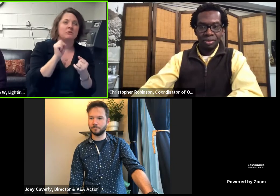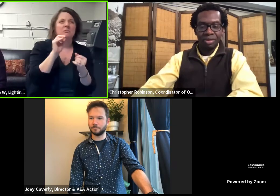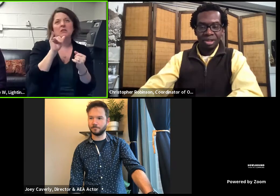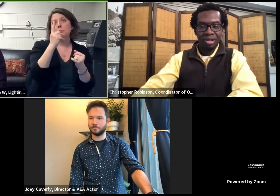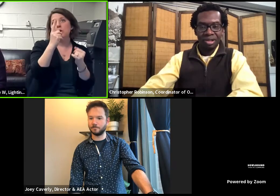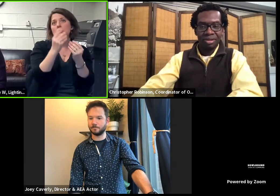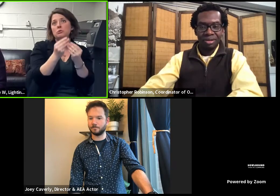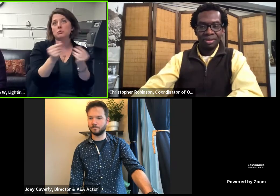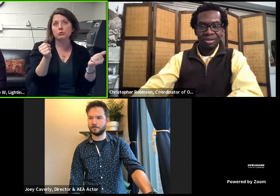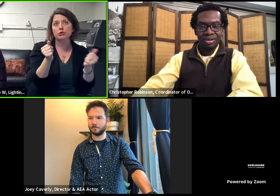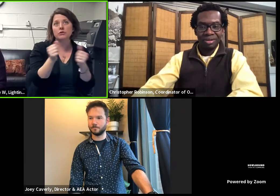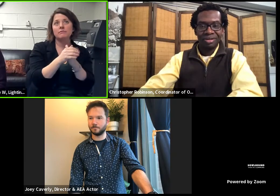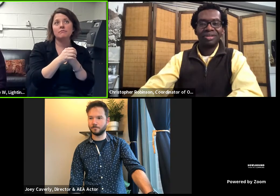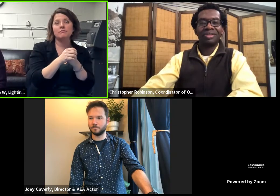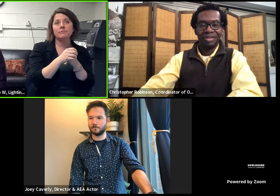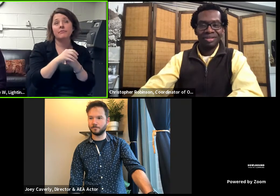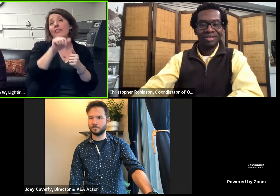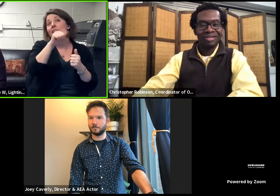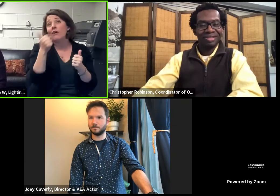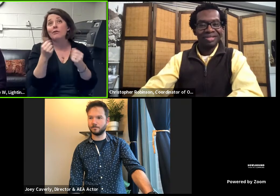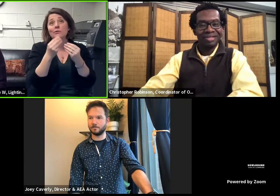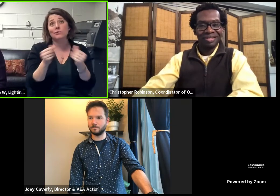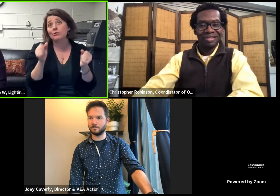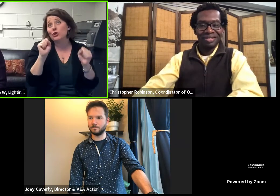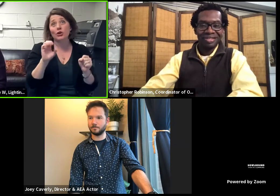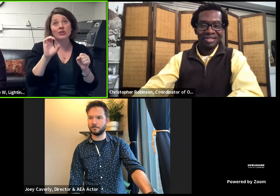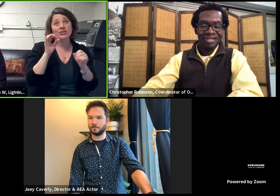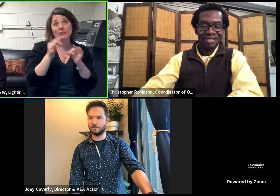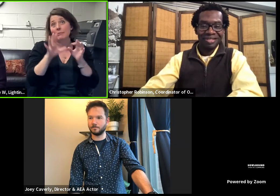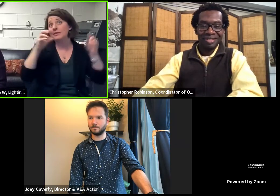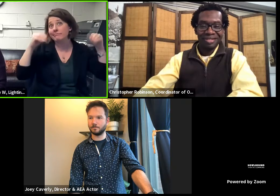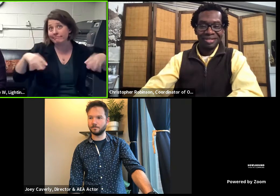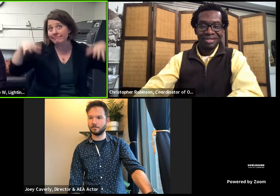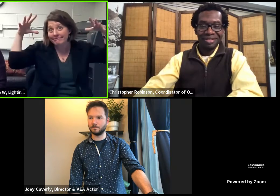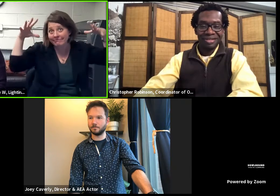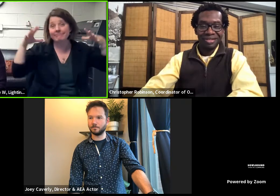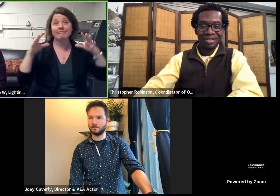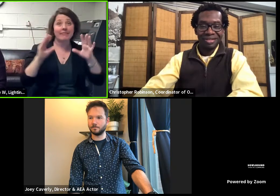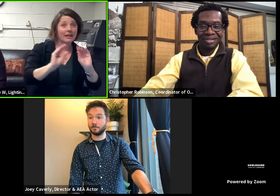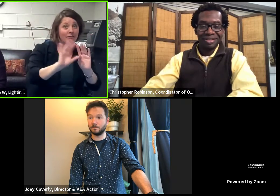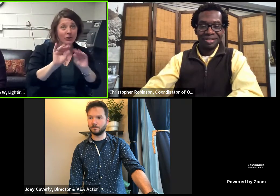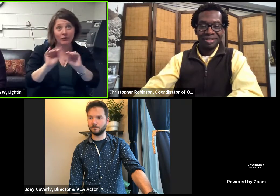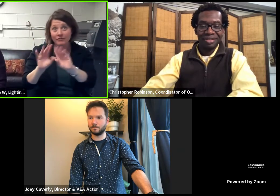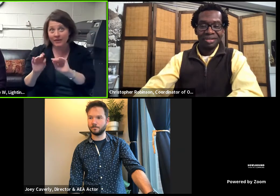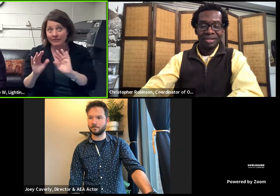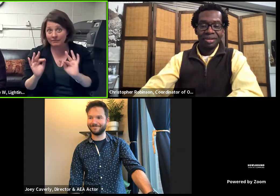and make sure everything looks good. So another solution could be bringing up the lights